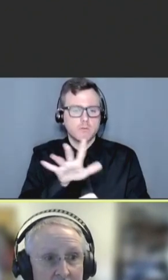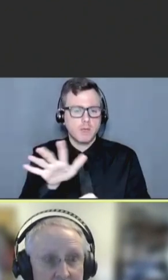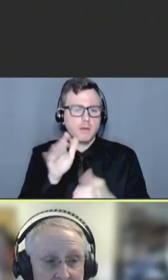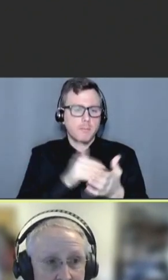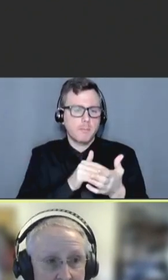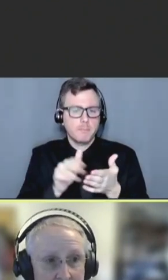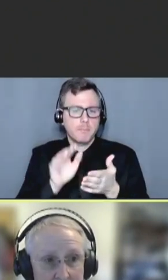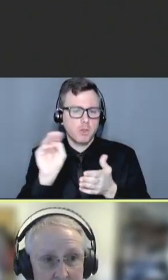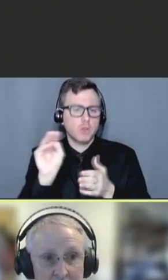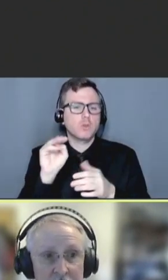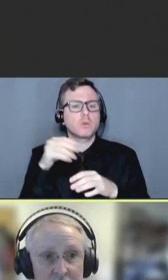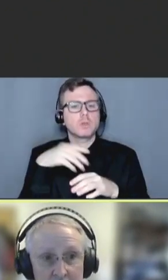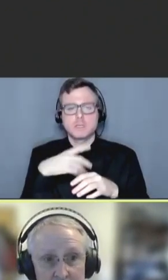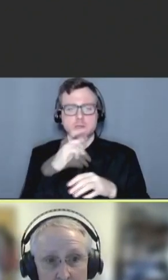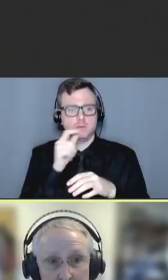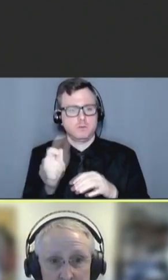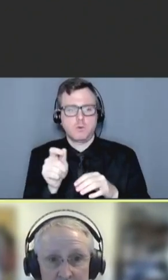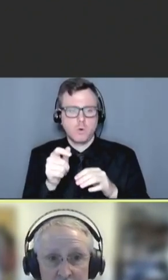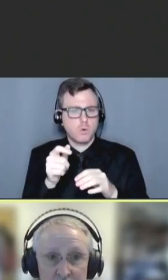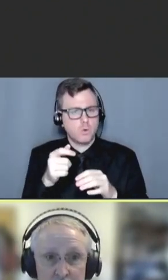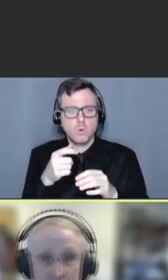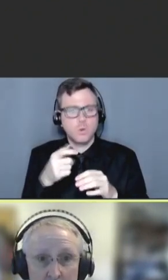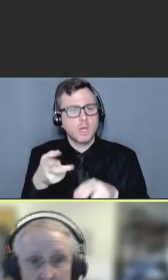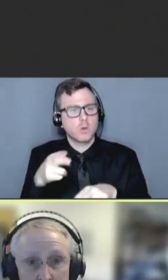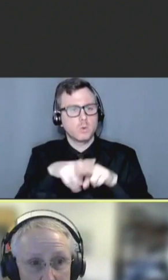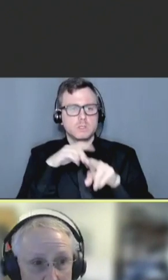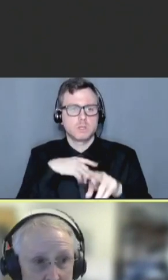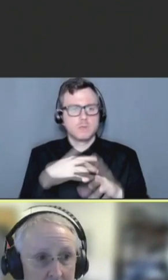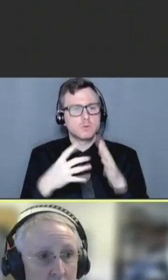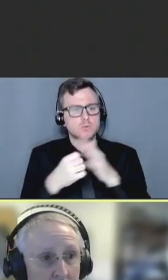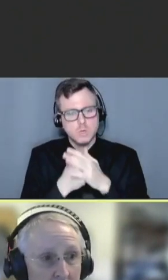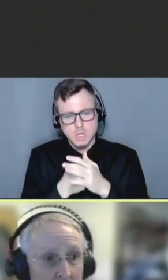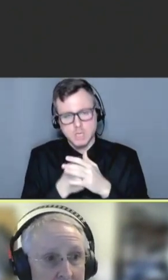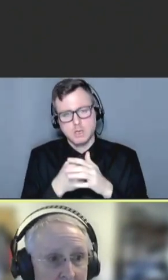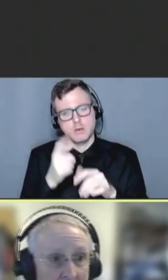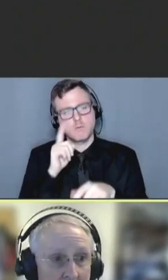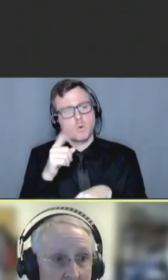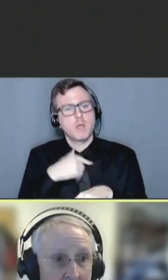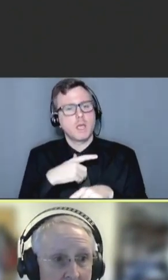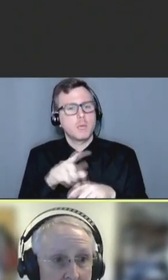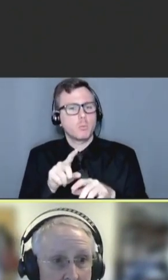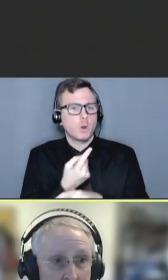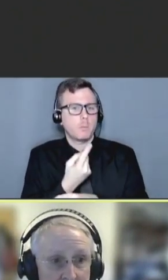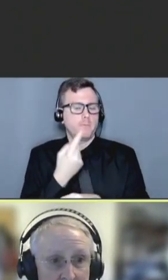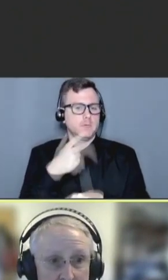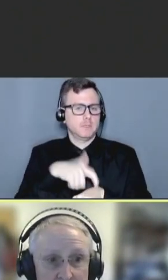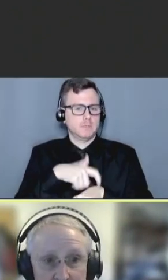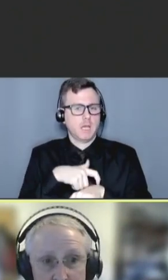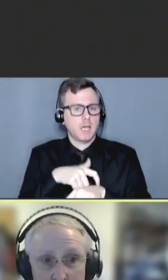The V.A. database shows no increase in stroke on a preliminary query, and a number of countries as